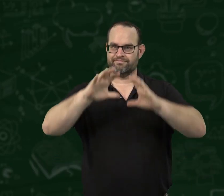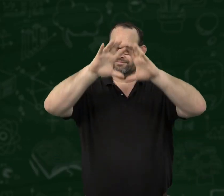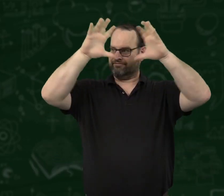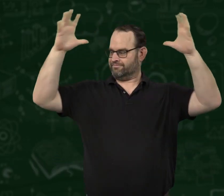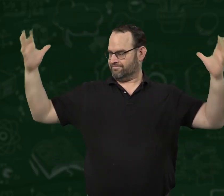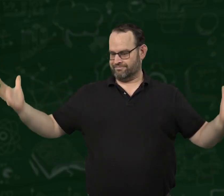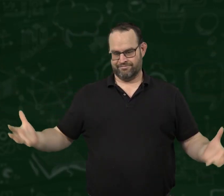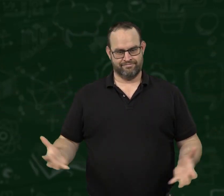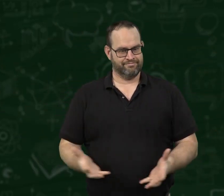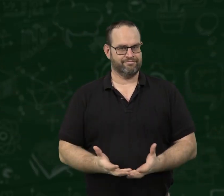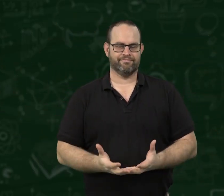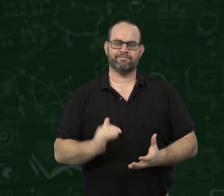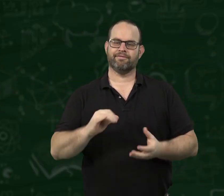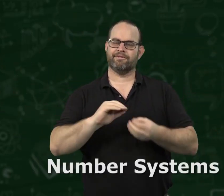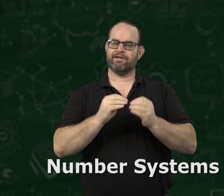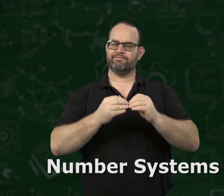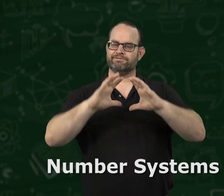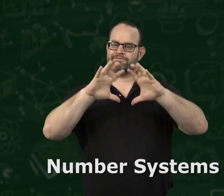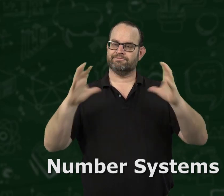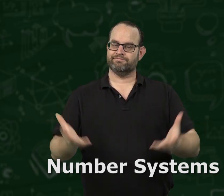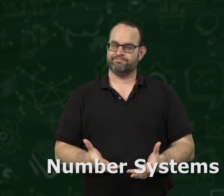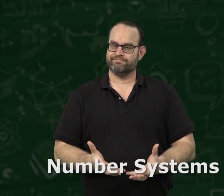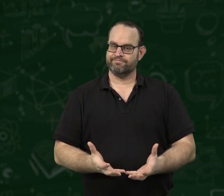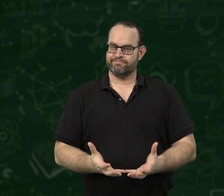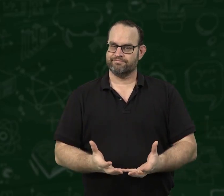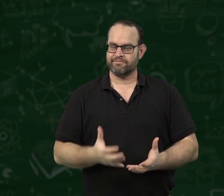These numbers are a part of our overall number system.